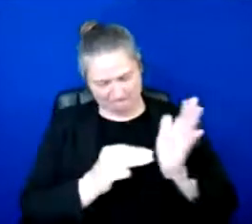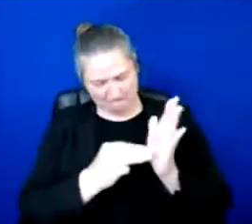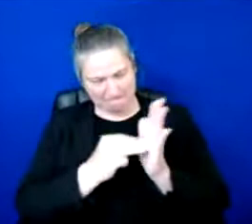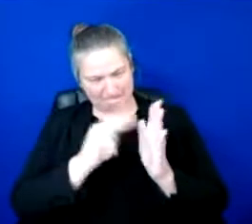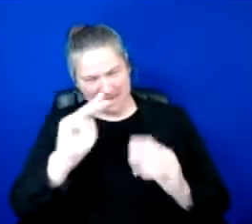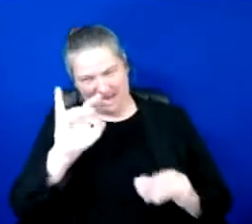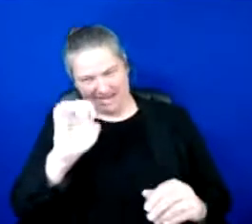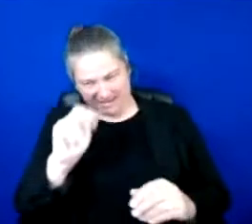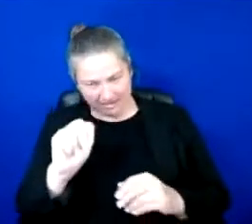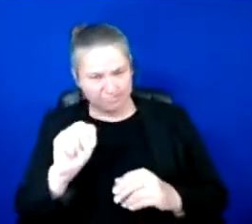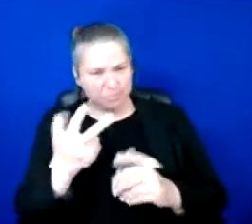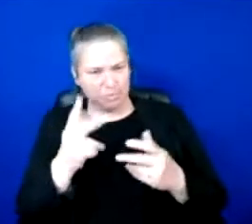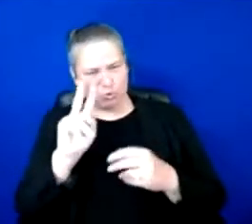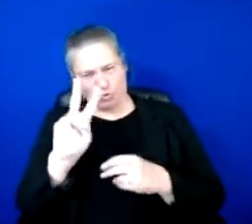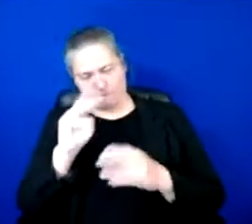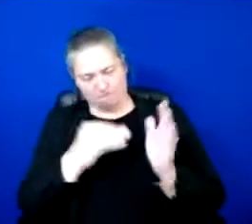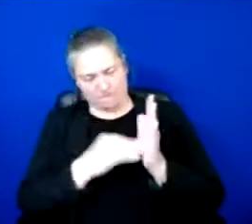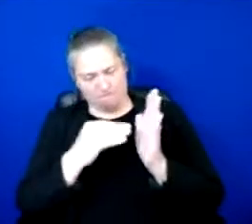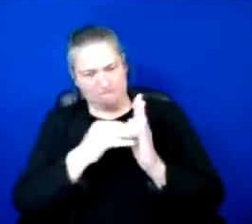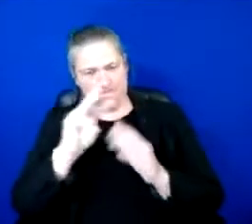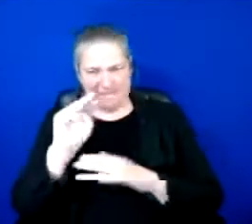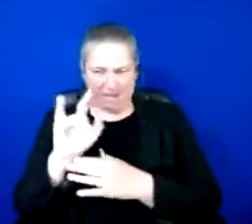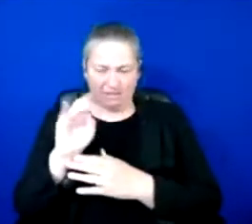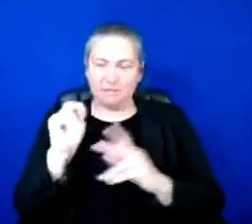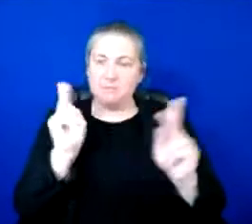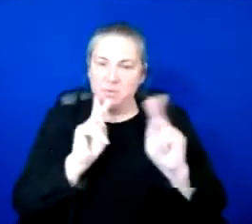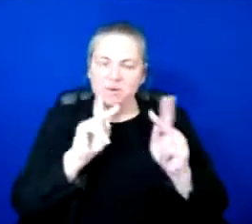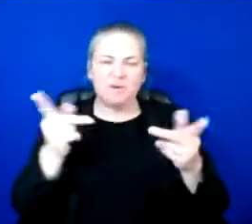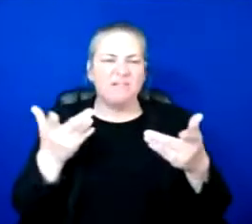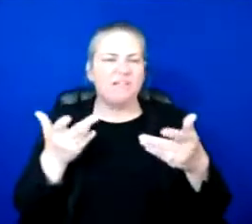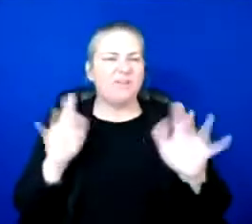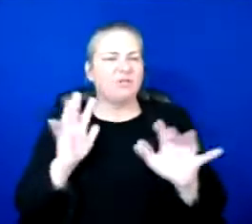million Kentucky ins that have gotten at least their very first shot of hope.